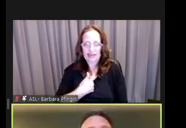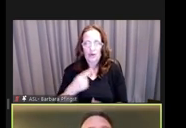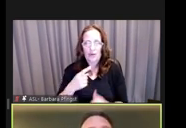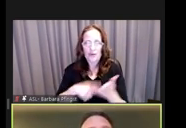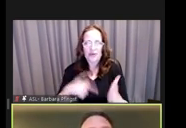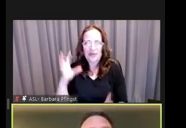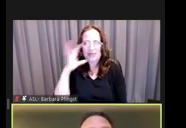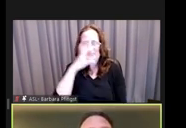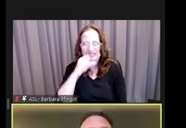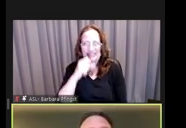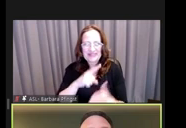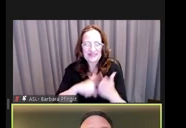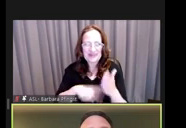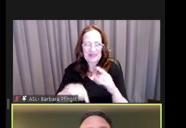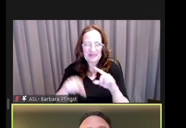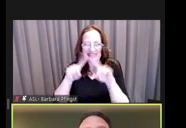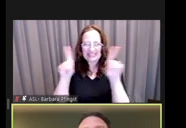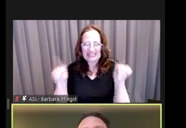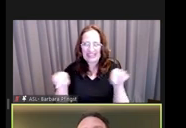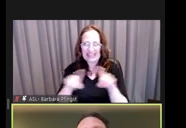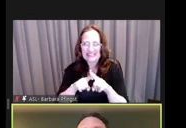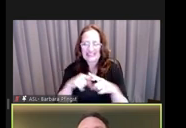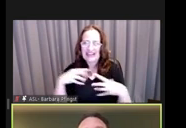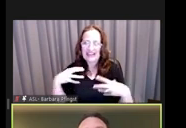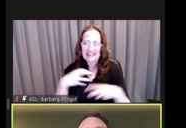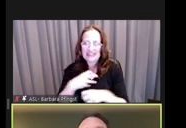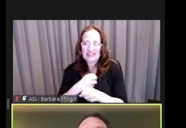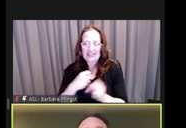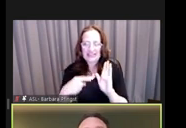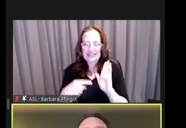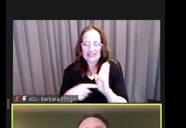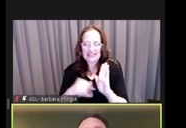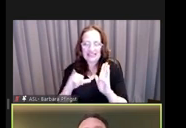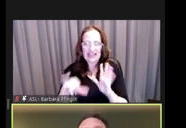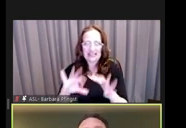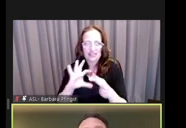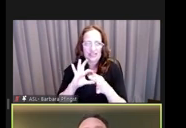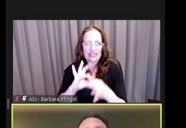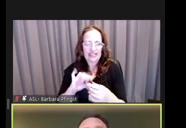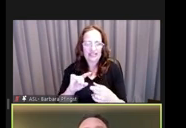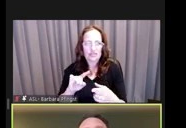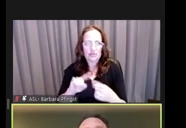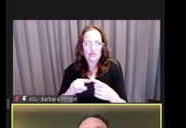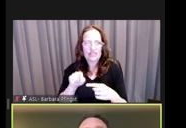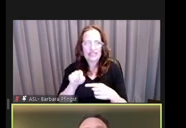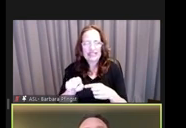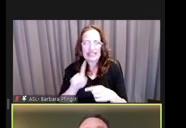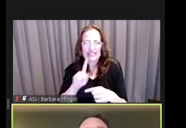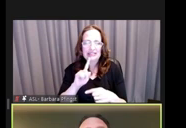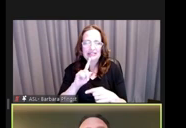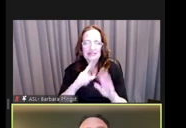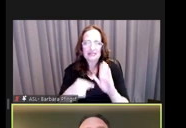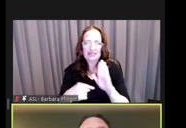slides? Not much. I basically summarized this. So as it relates to these disclosures... And we talked about the prevalence of hearing